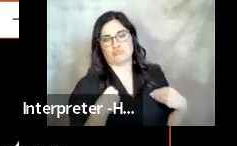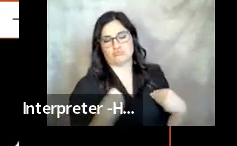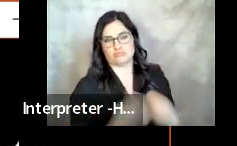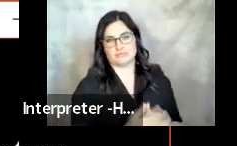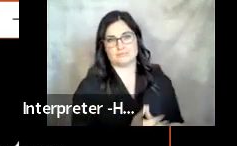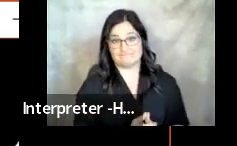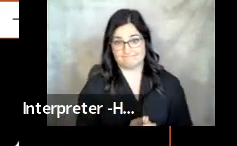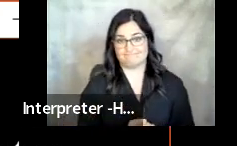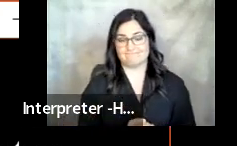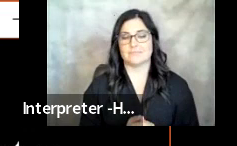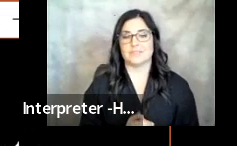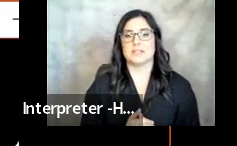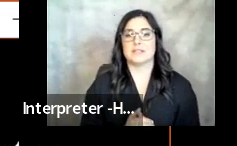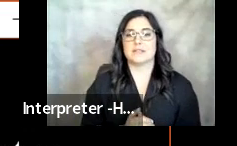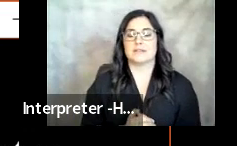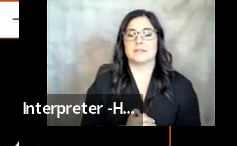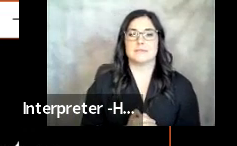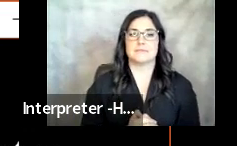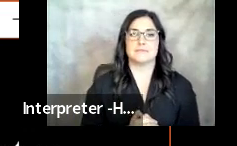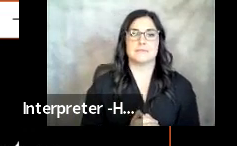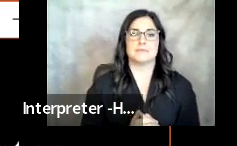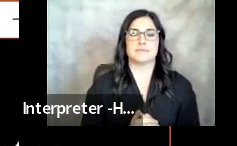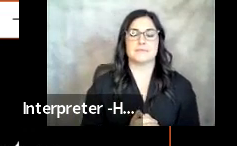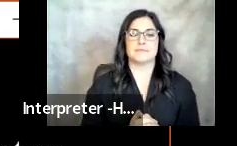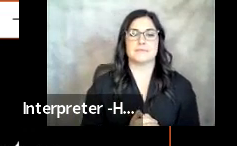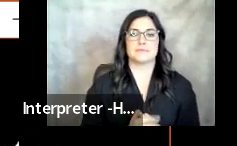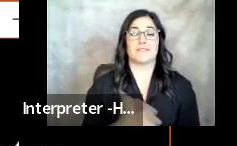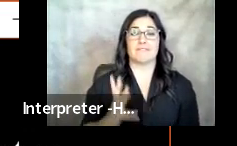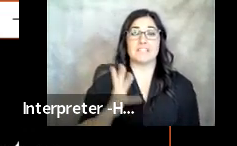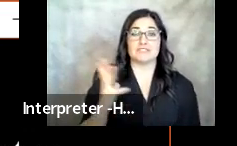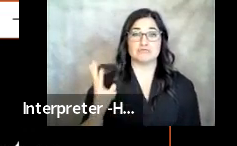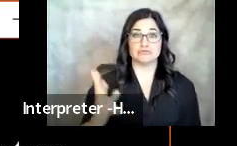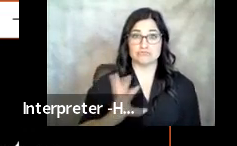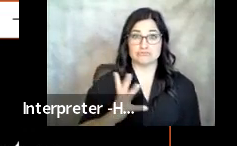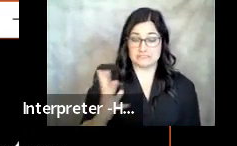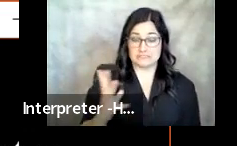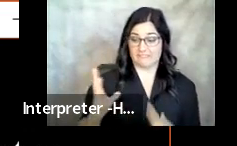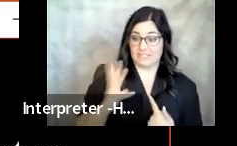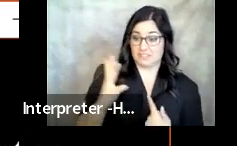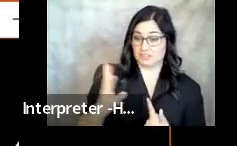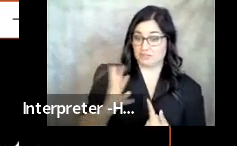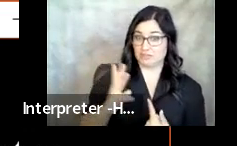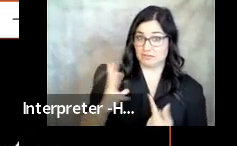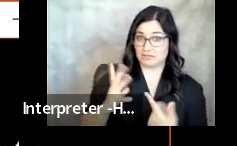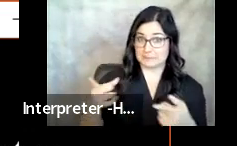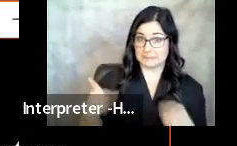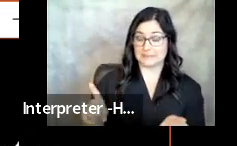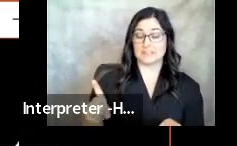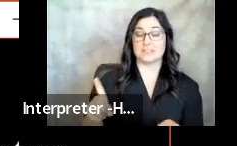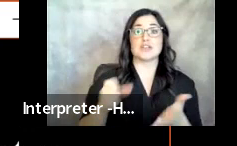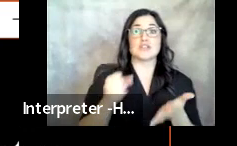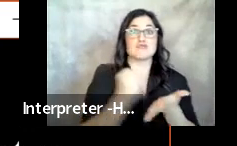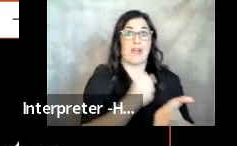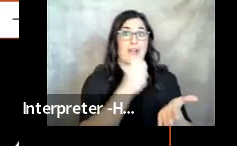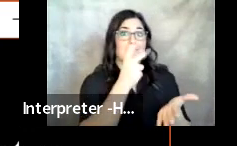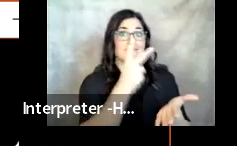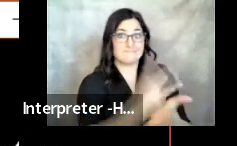And actually, officially, officially, officially, they didn't. Ratify it until February.